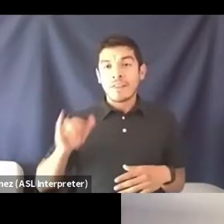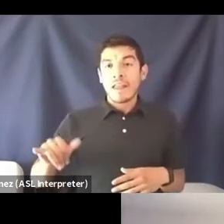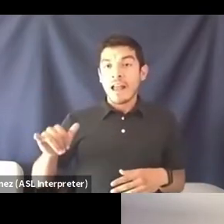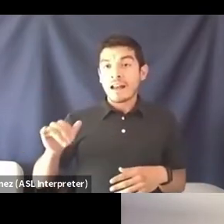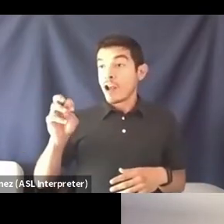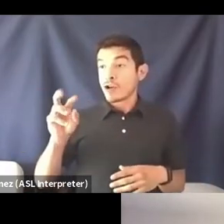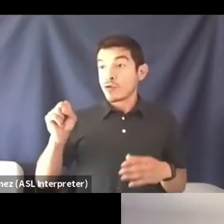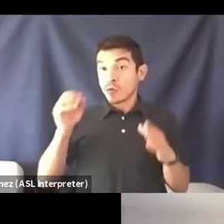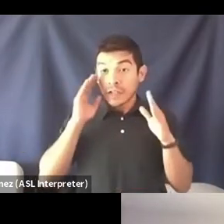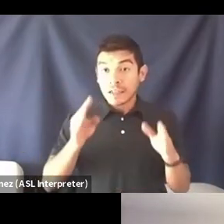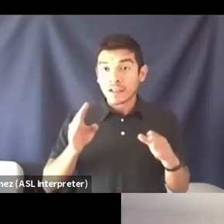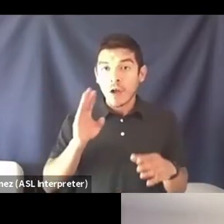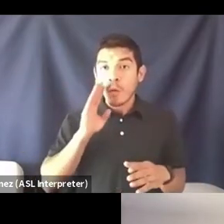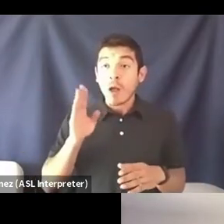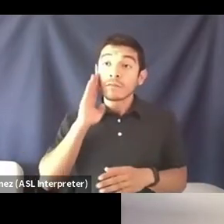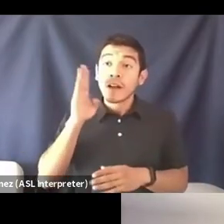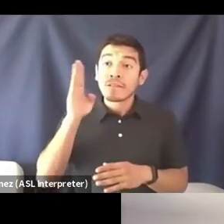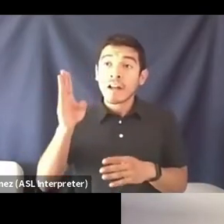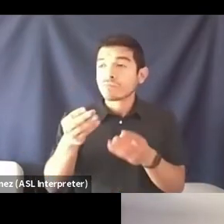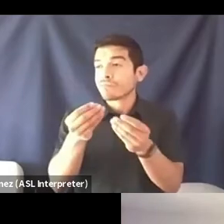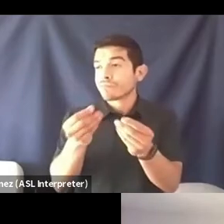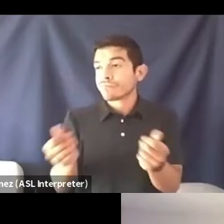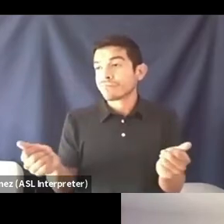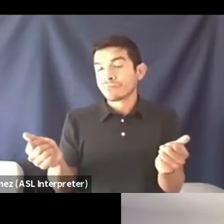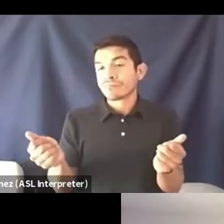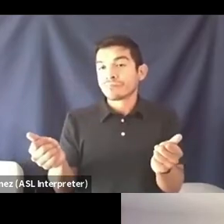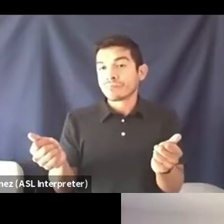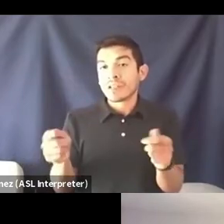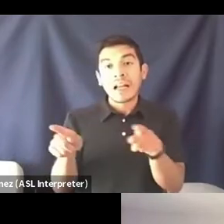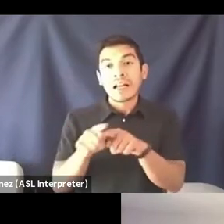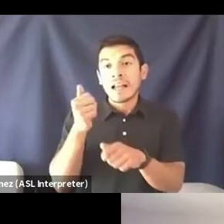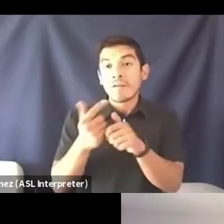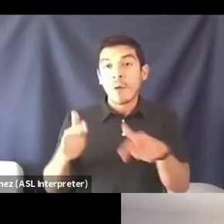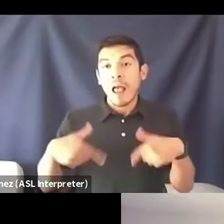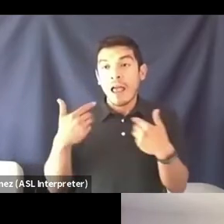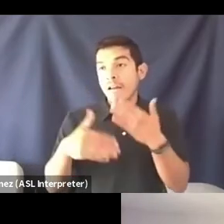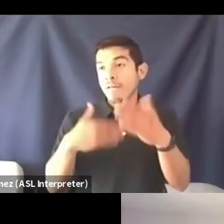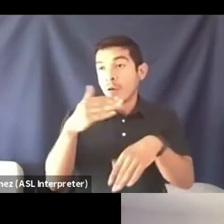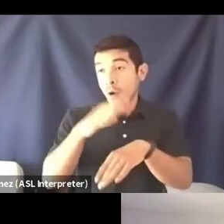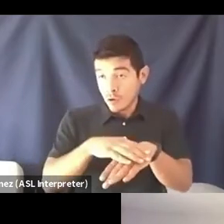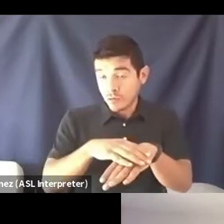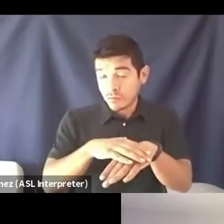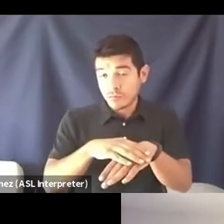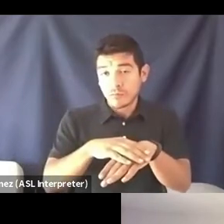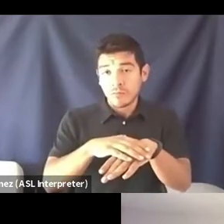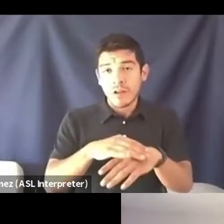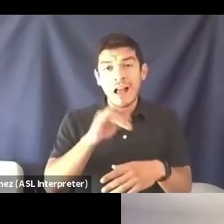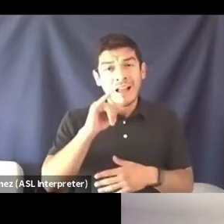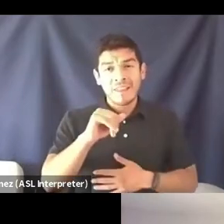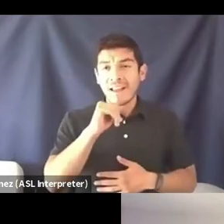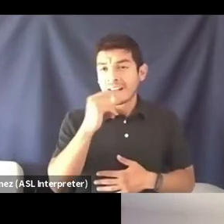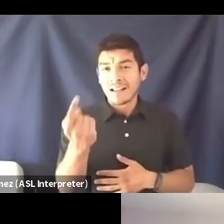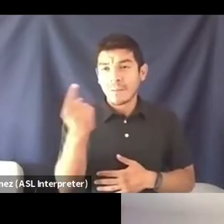the media attention would eventually fade away as everyone's life goes on. And that's not something they're hoping for.